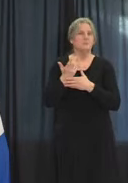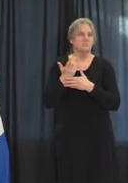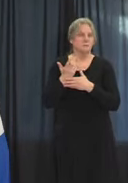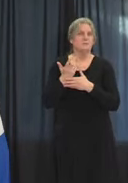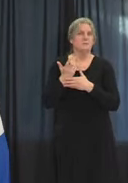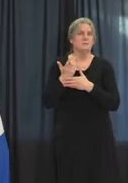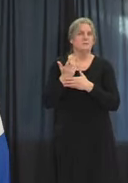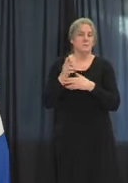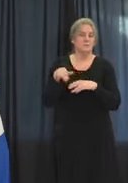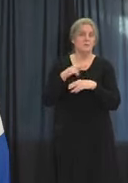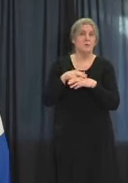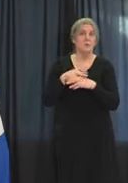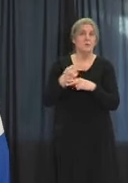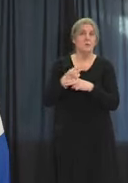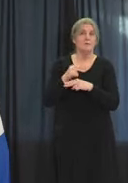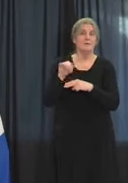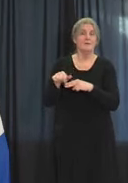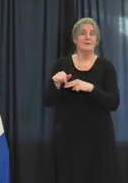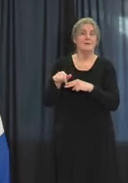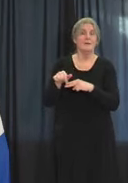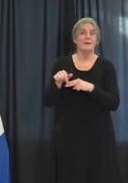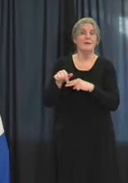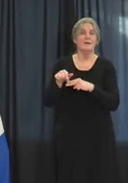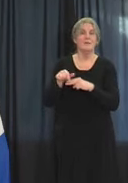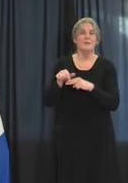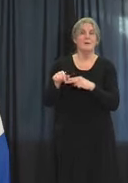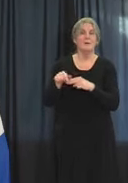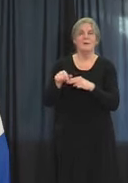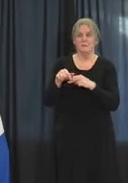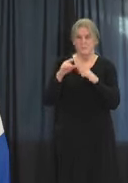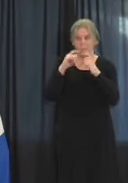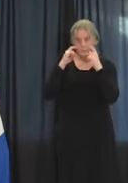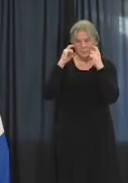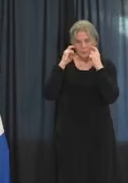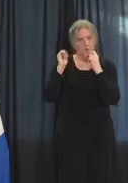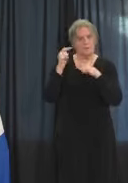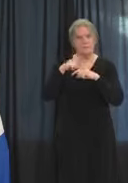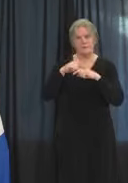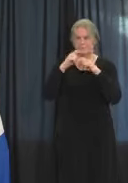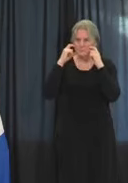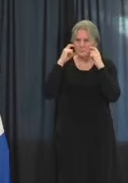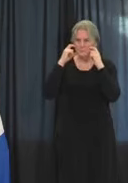Meaning in addition to what would usually be required in that environment, a mask at all